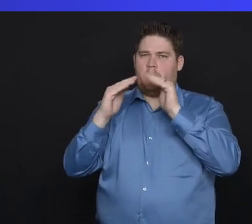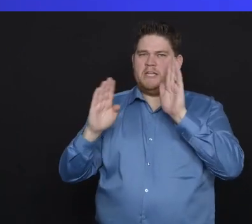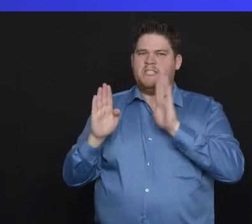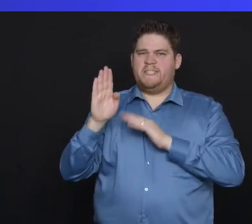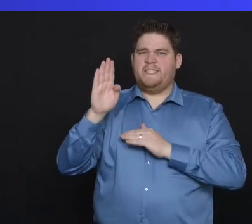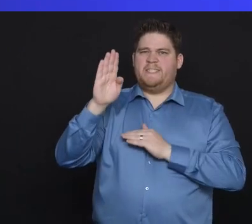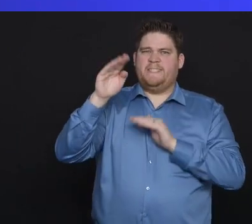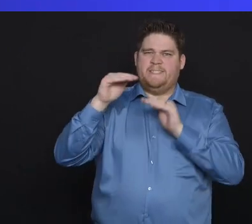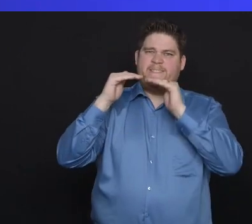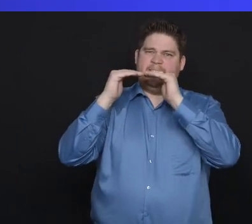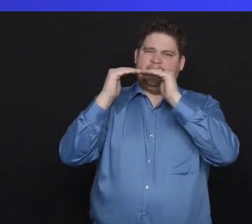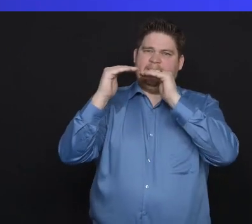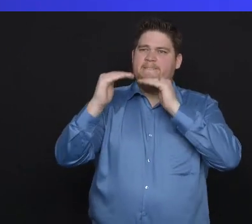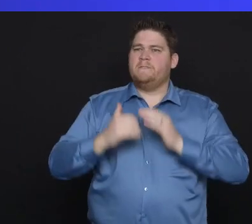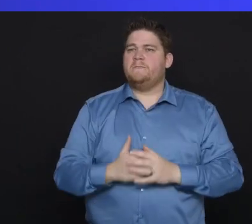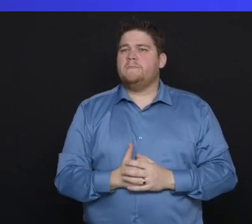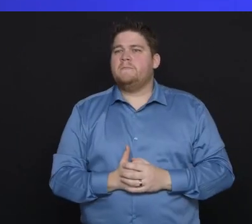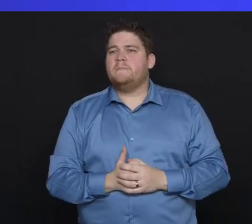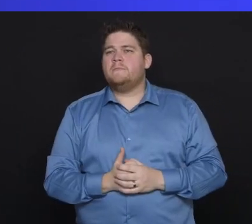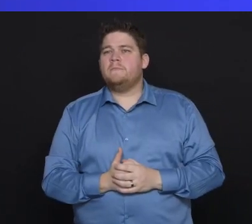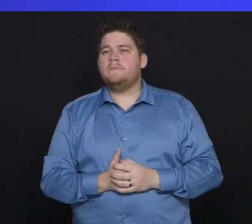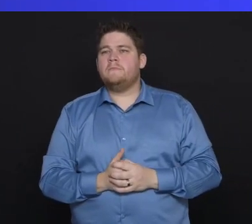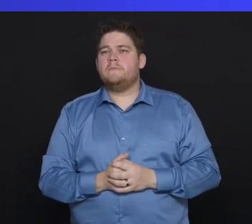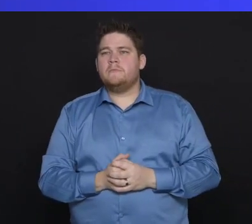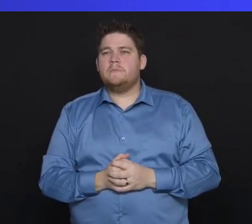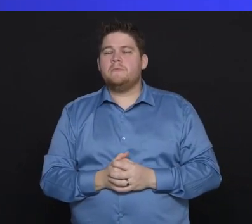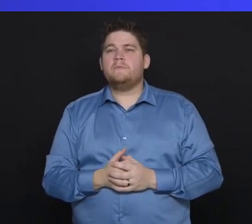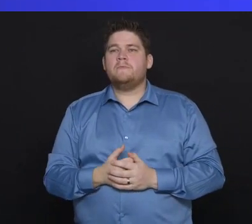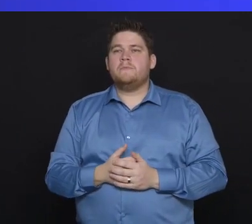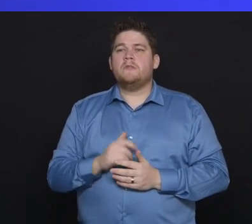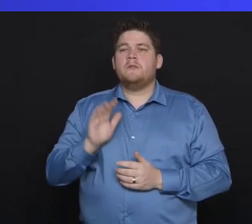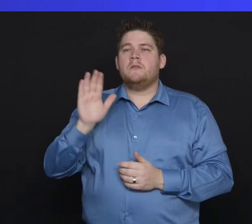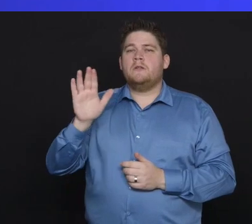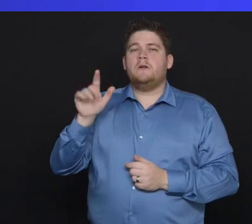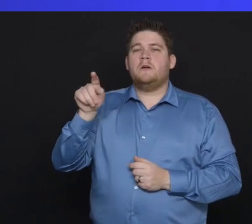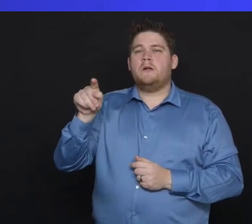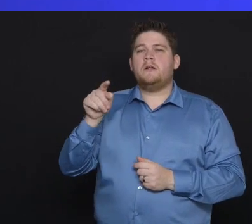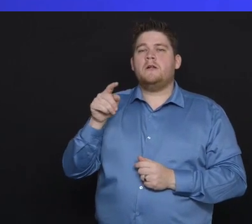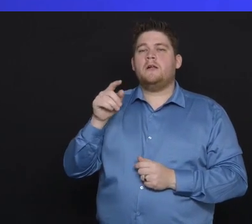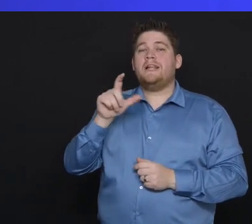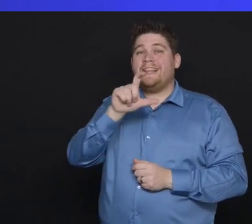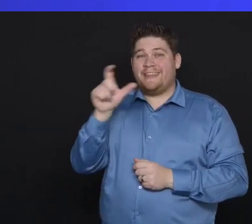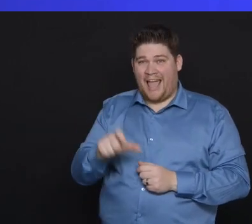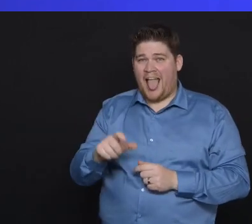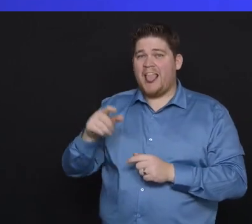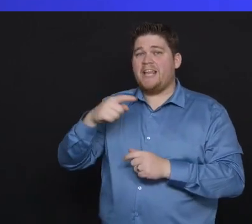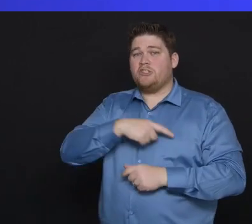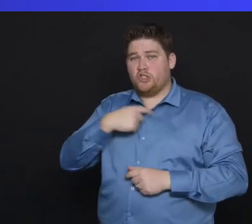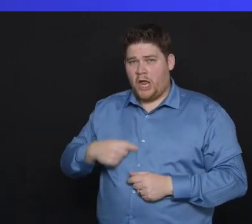not leveled off. We have been putting in the US as well. I don't believe that